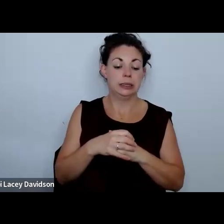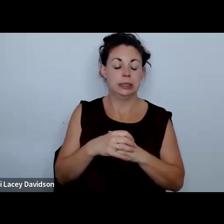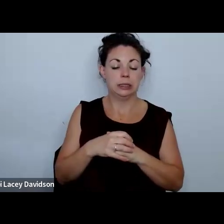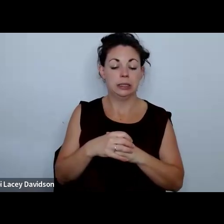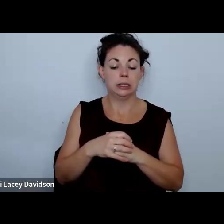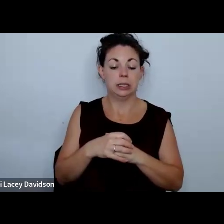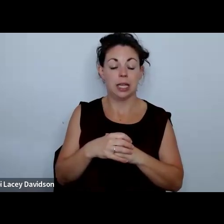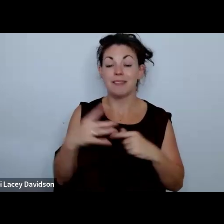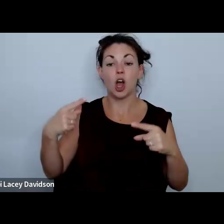Okay. So